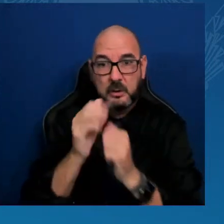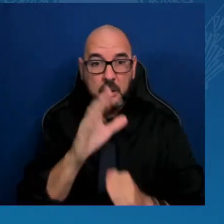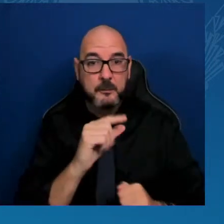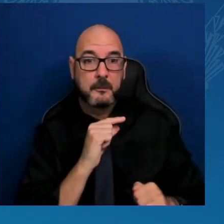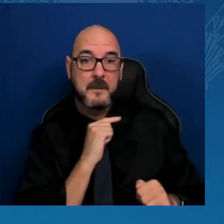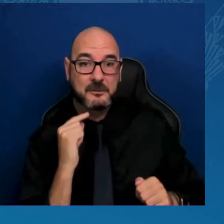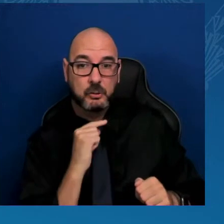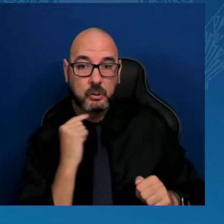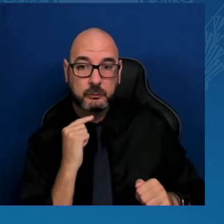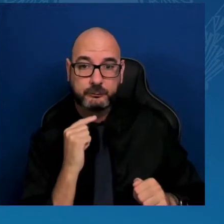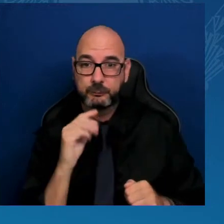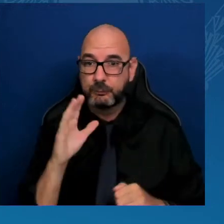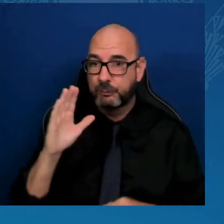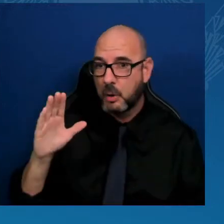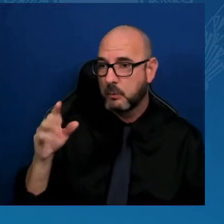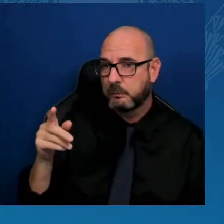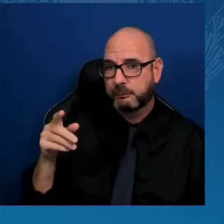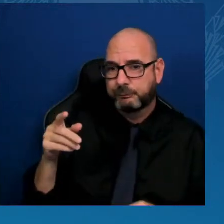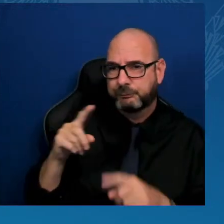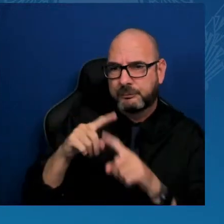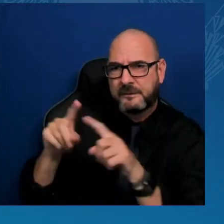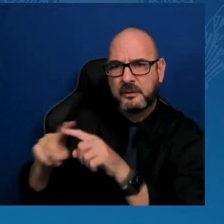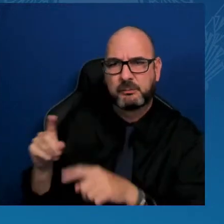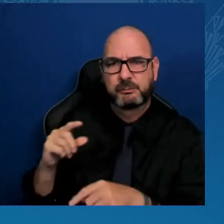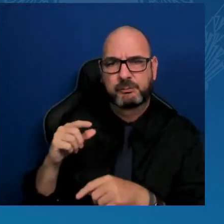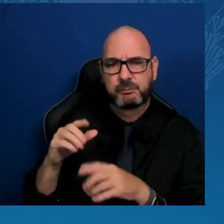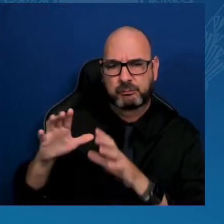but not her government telling her what to do.